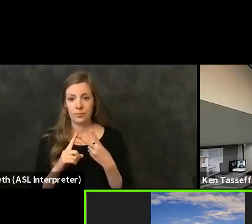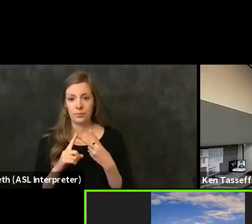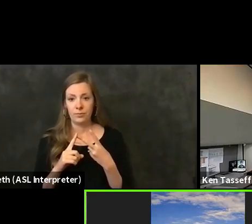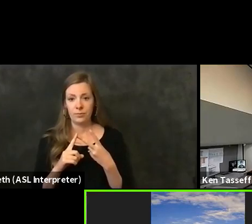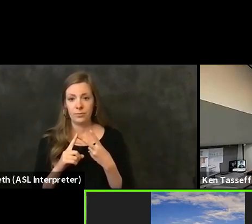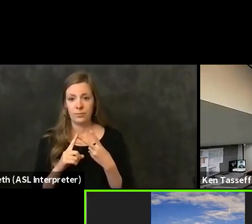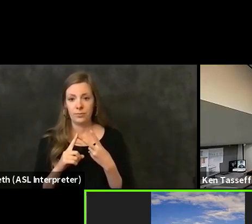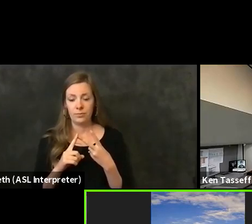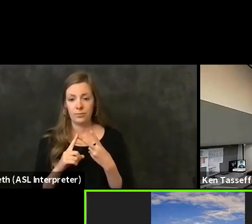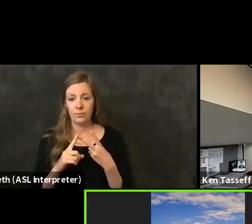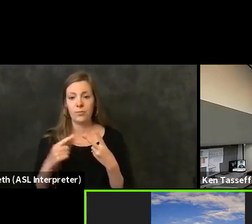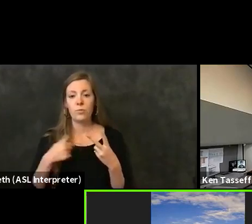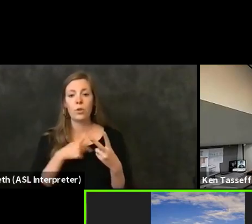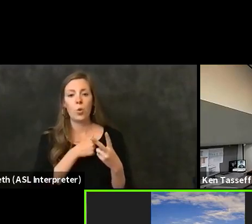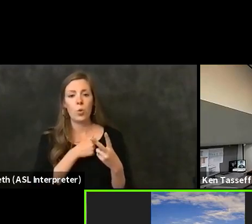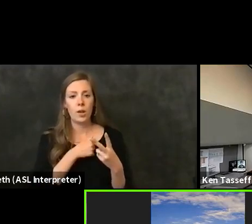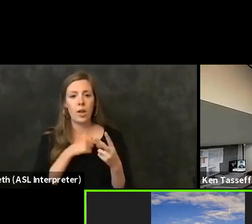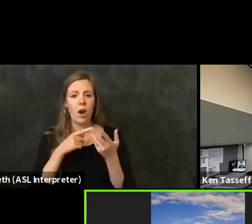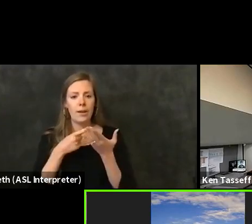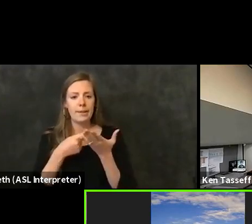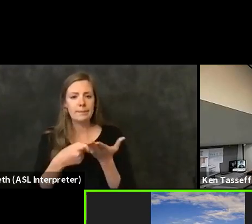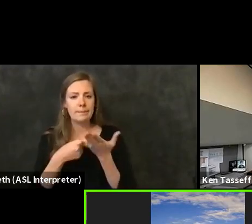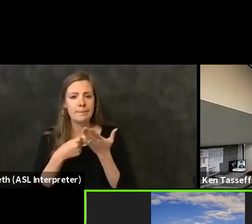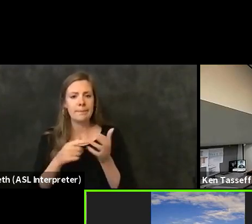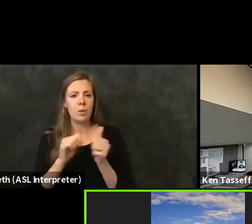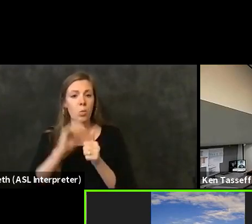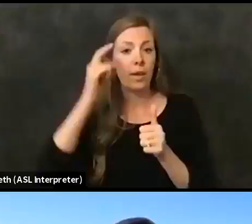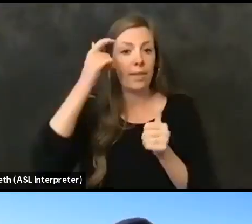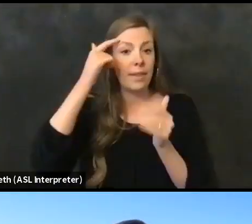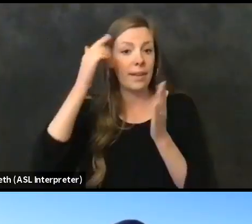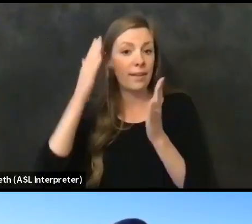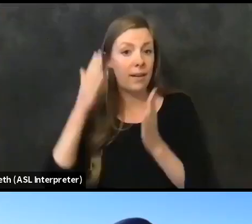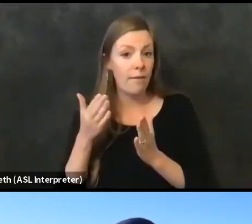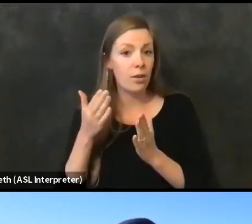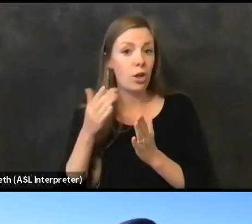is is that we are in consultations with the governor and do anticipate that the